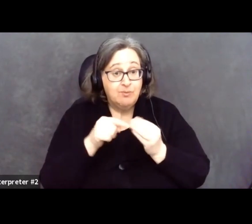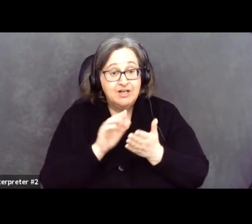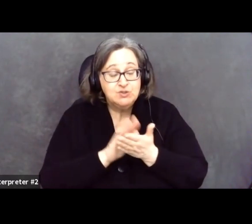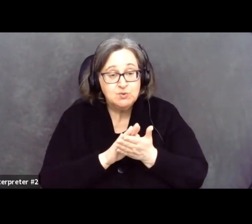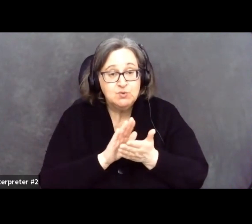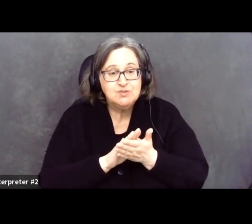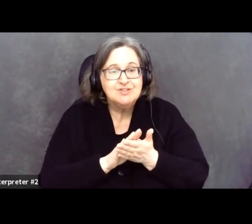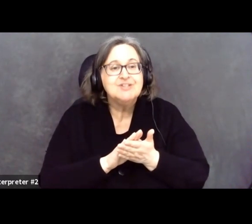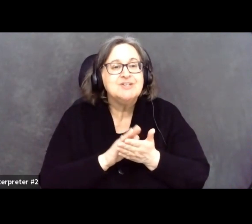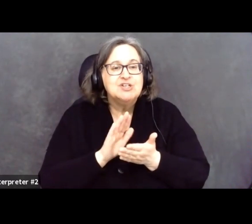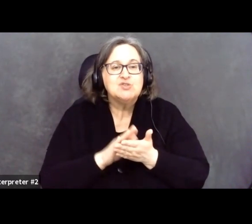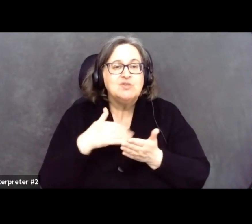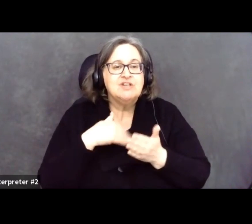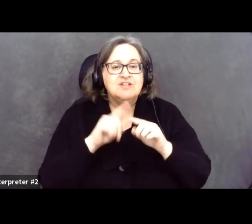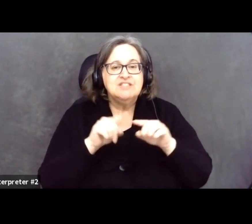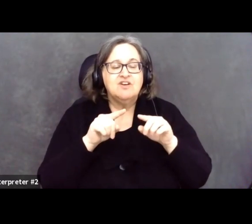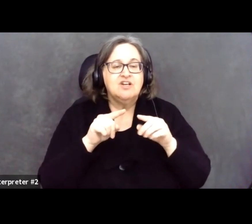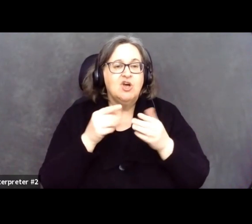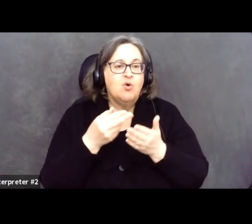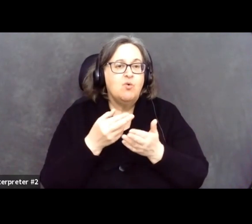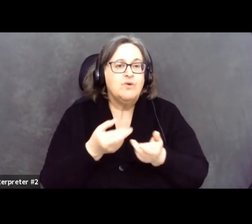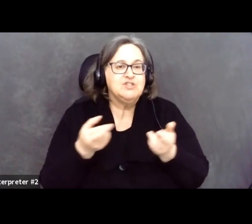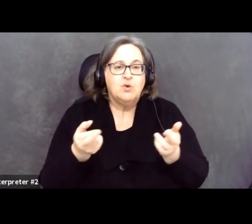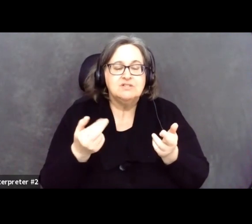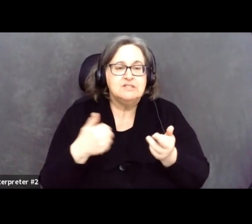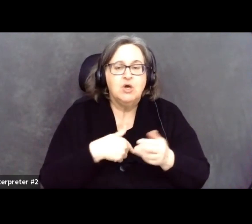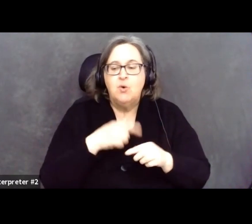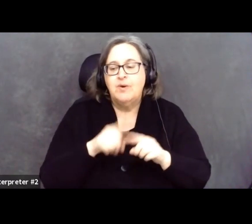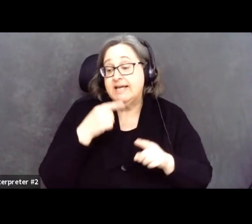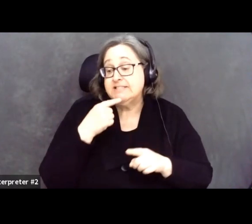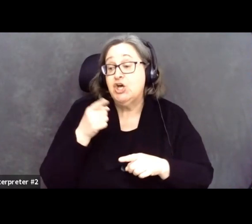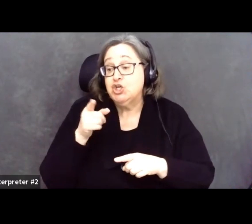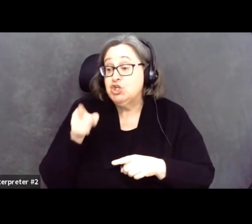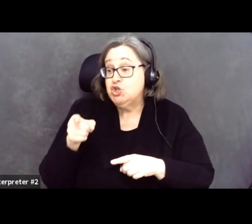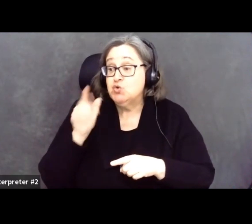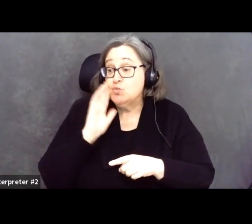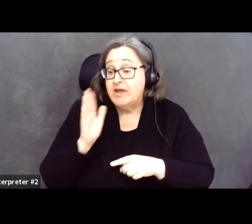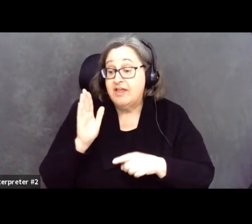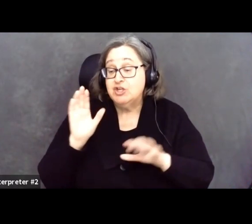they all have different levels of resources. So we can't say you will do this in your school.